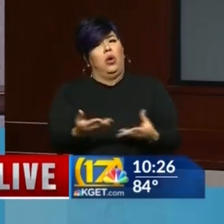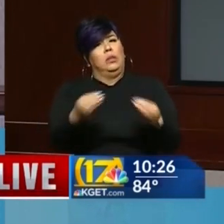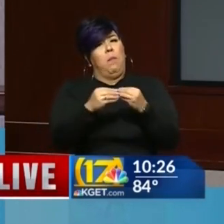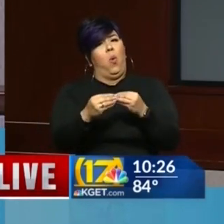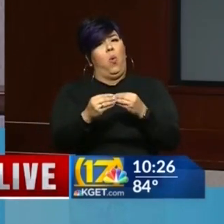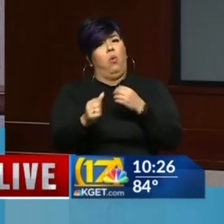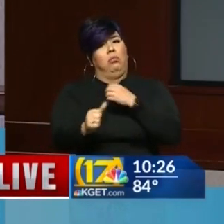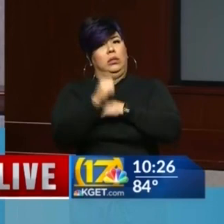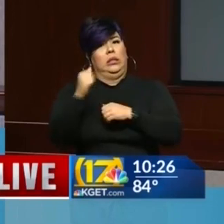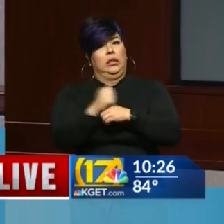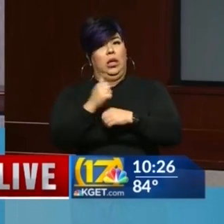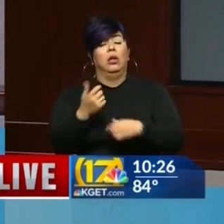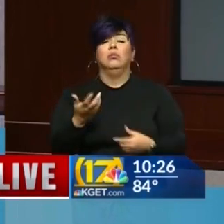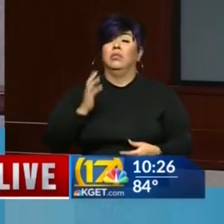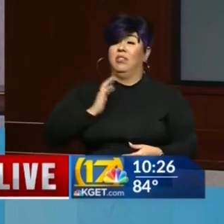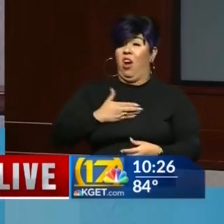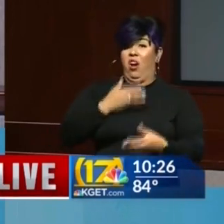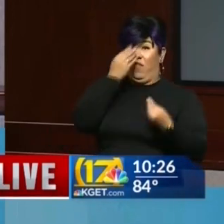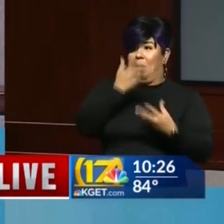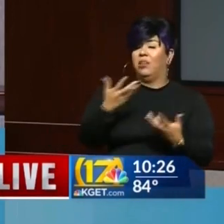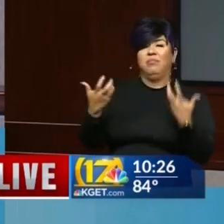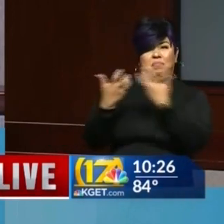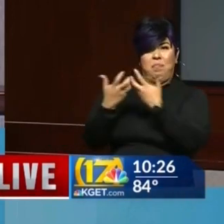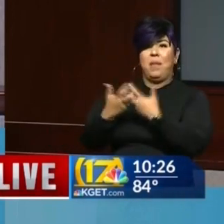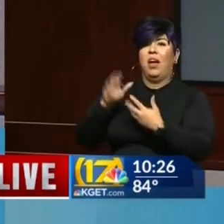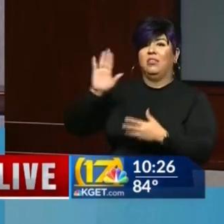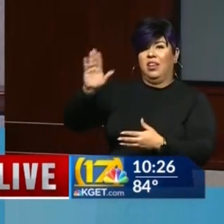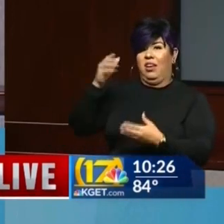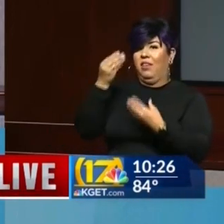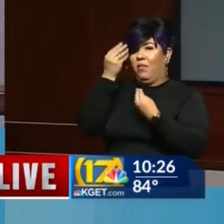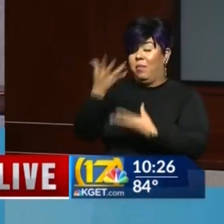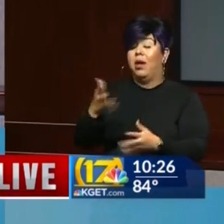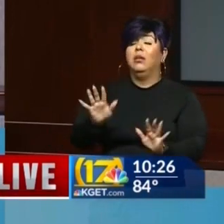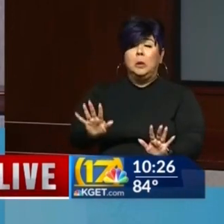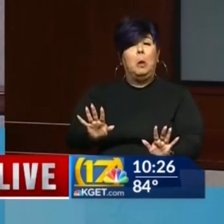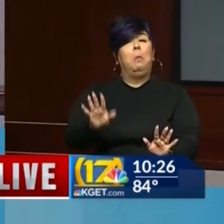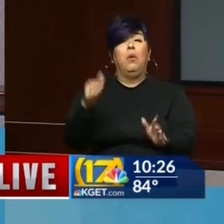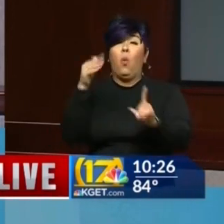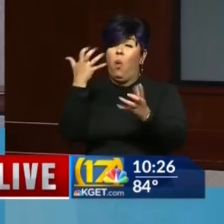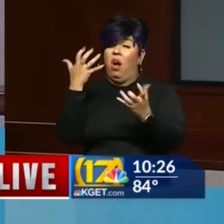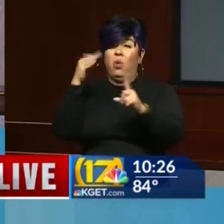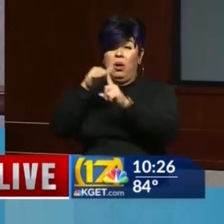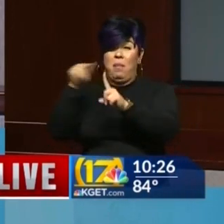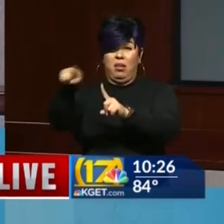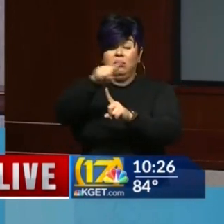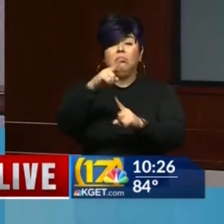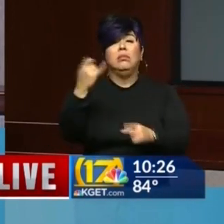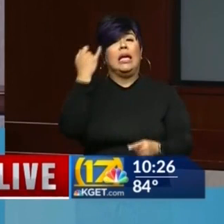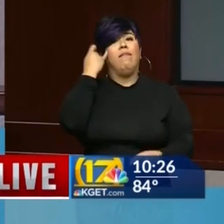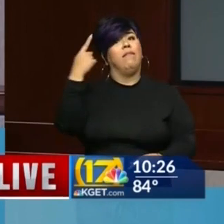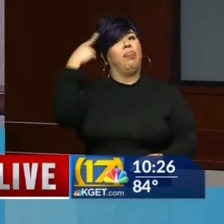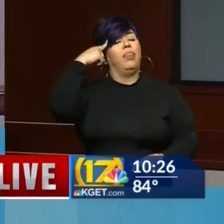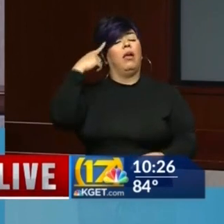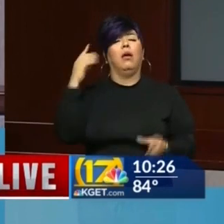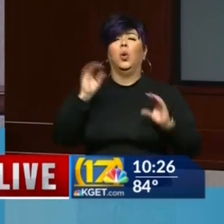THERE ARE CERTAIN THINGS THAT PUT US AT HIGH RISK OF SEVERE ILLNESS AND DEATH, AND OUR DATA FALLS PRETTY MUCH GENERALLY IN